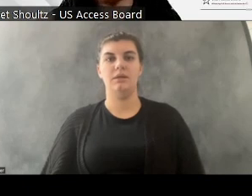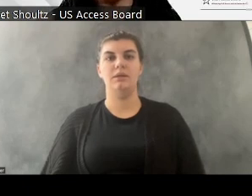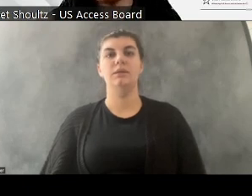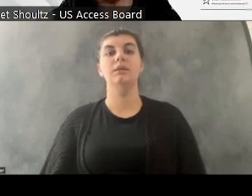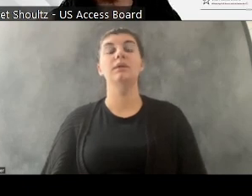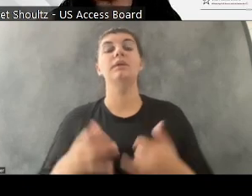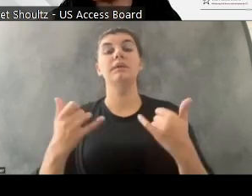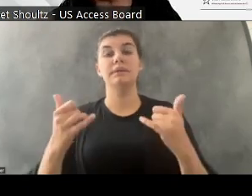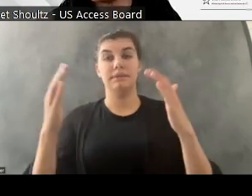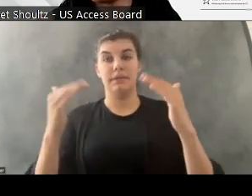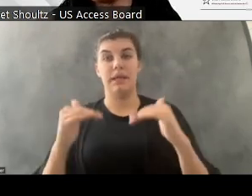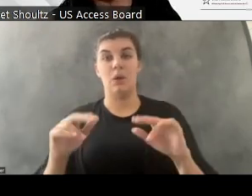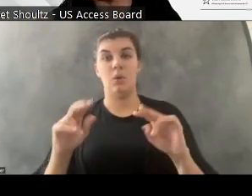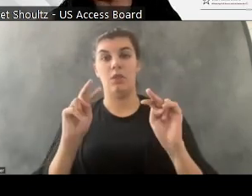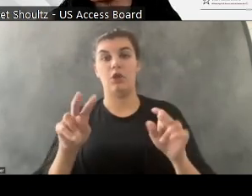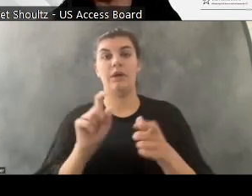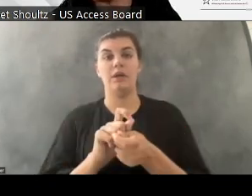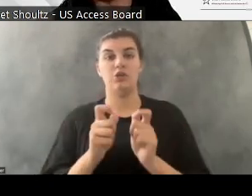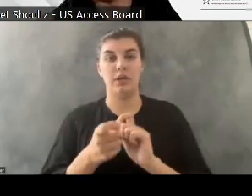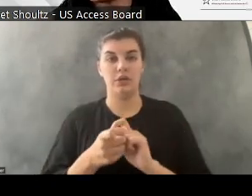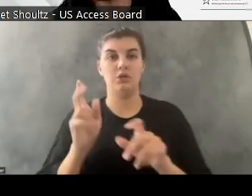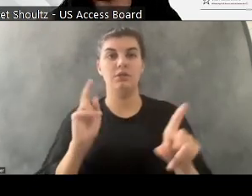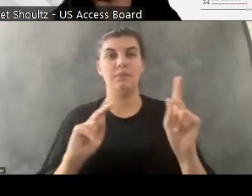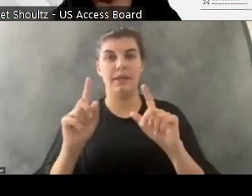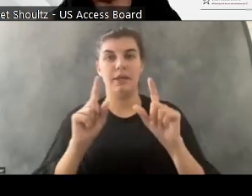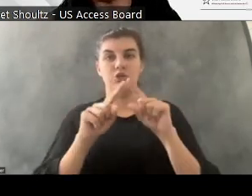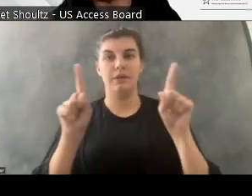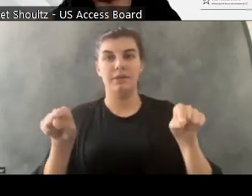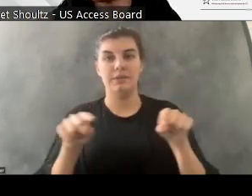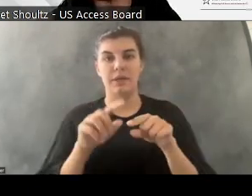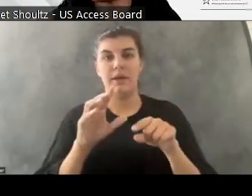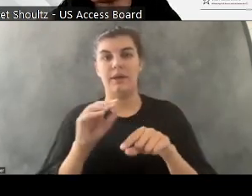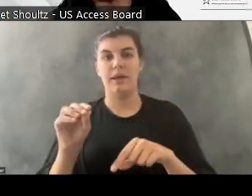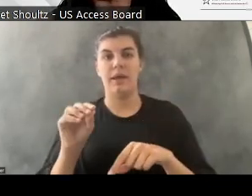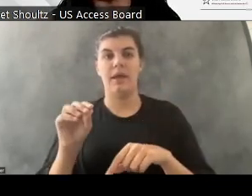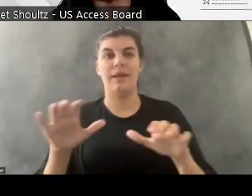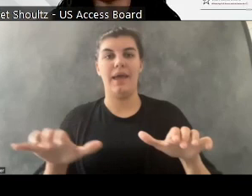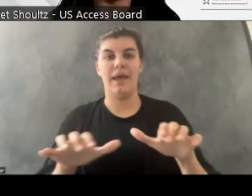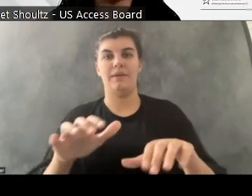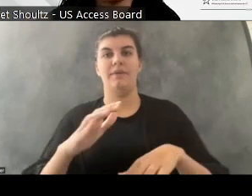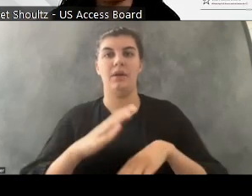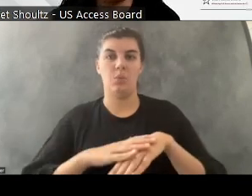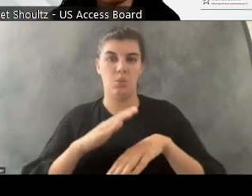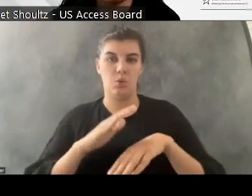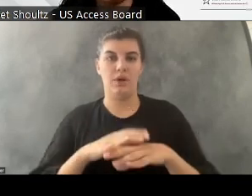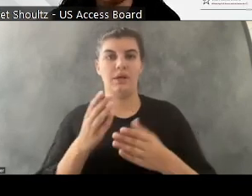Let's look next at changes in pedestrian signs and pedestrian activated warning devices.